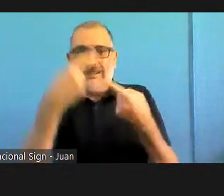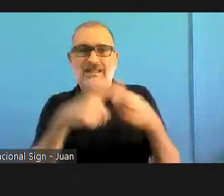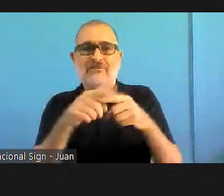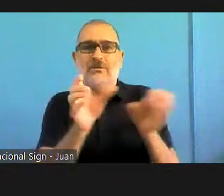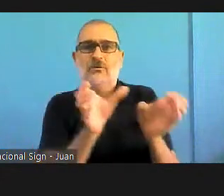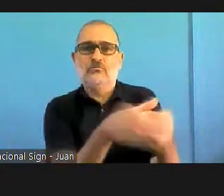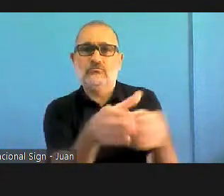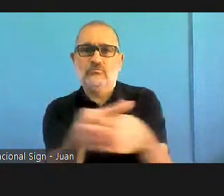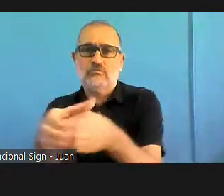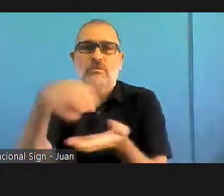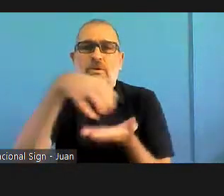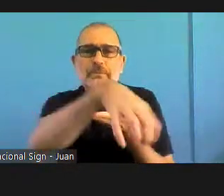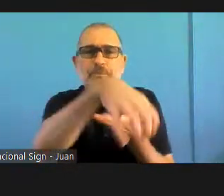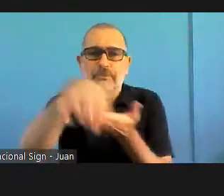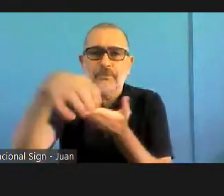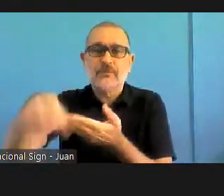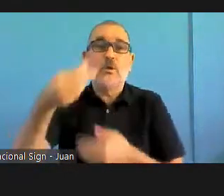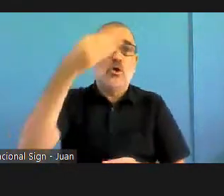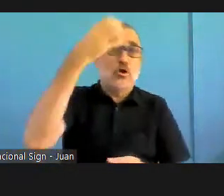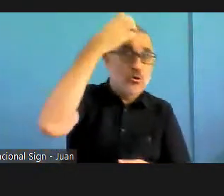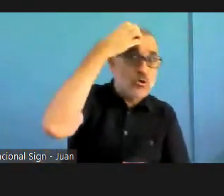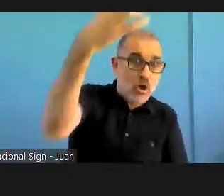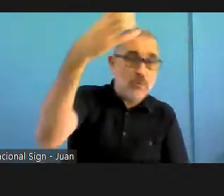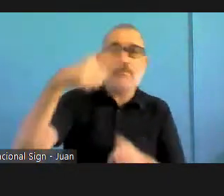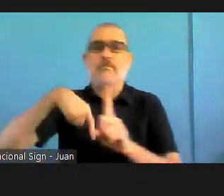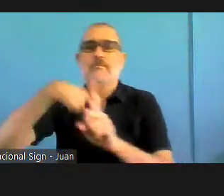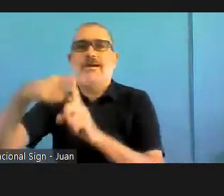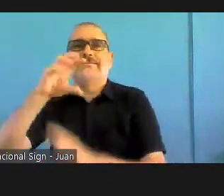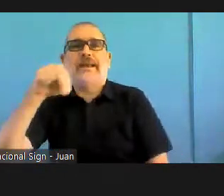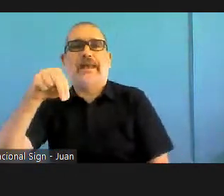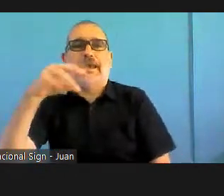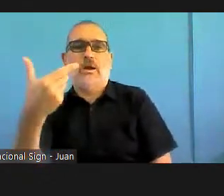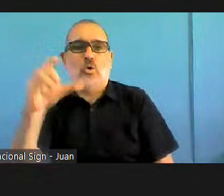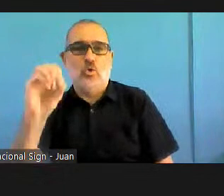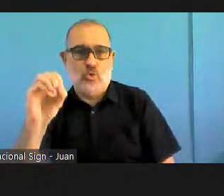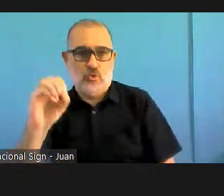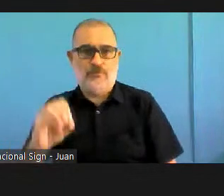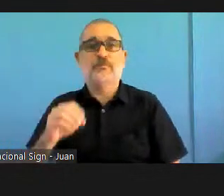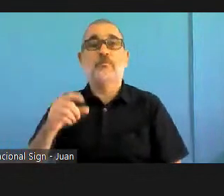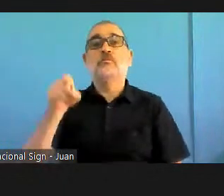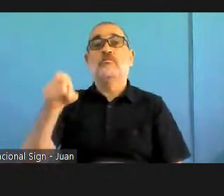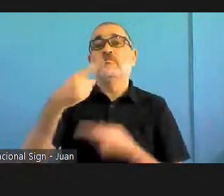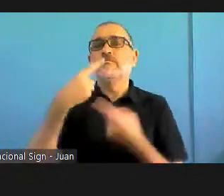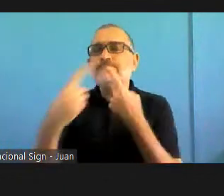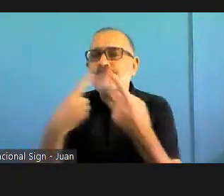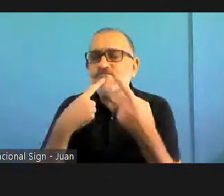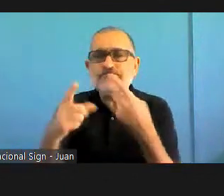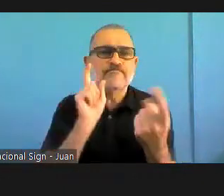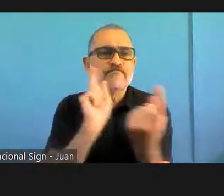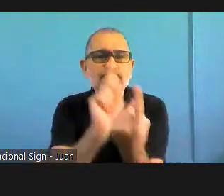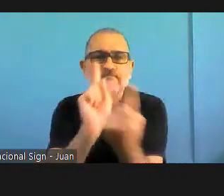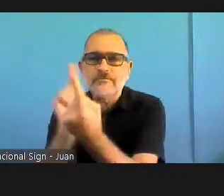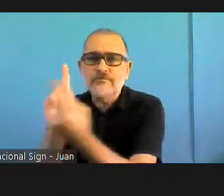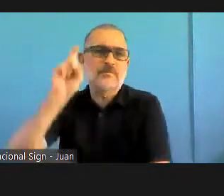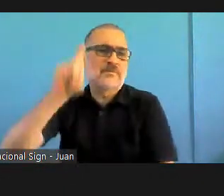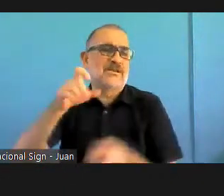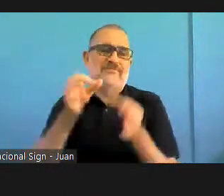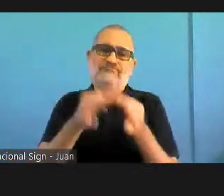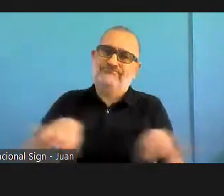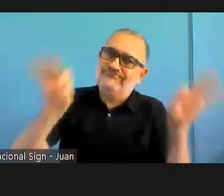So we can adopt a holistic approach to NCDs. That national policy for model of care, chronic care model, for